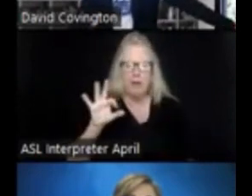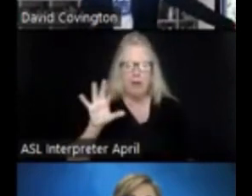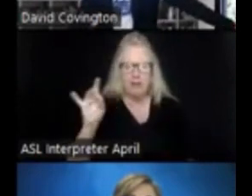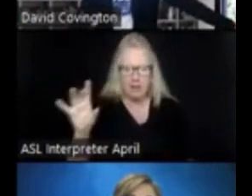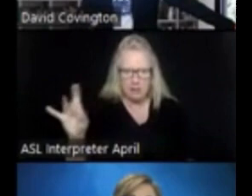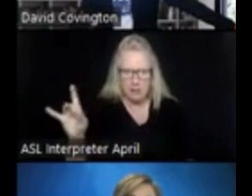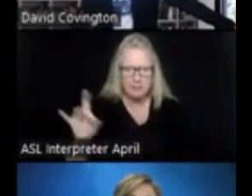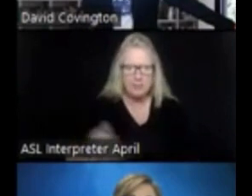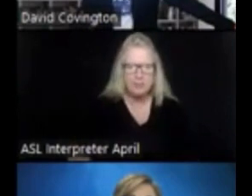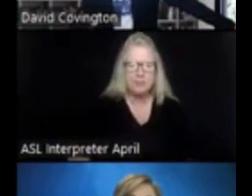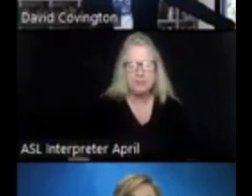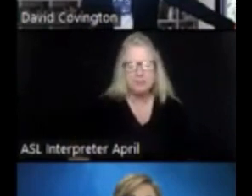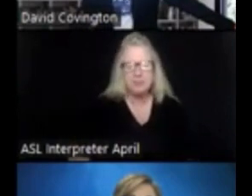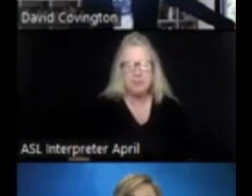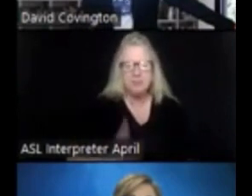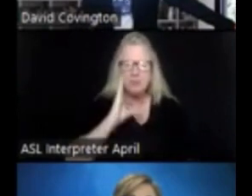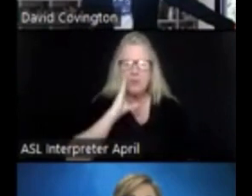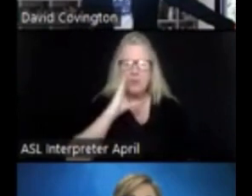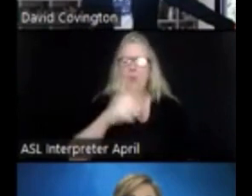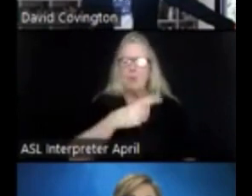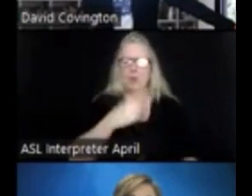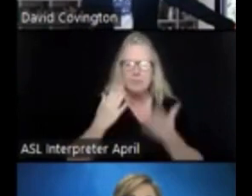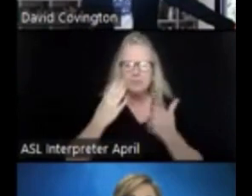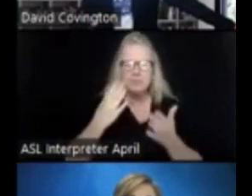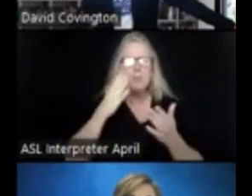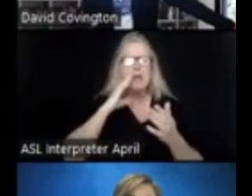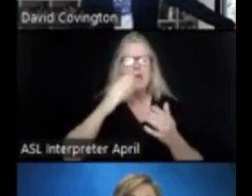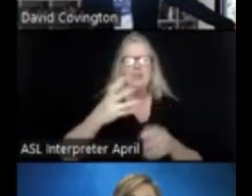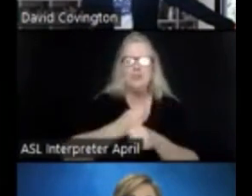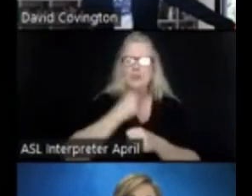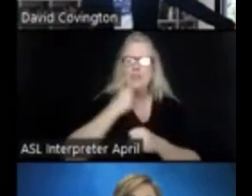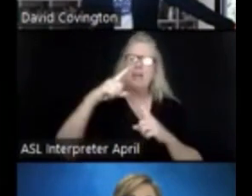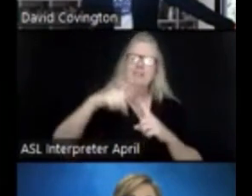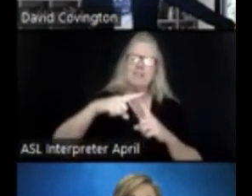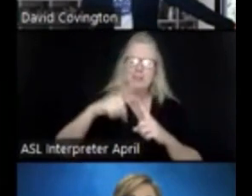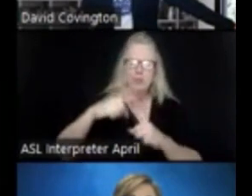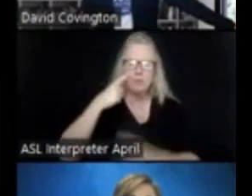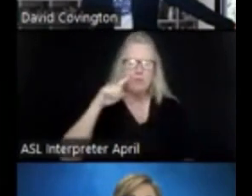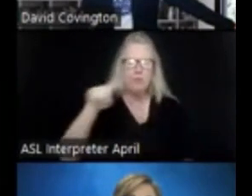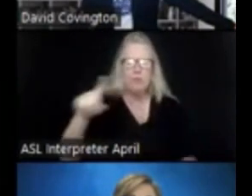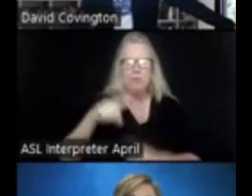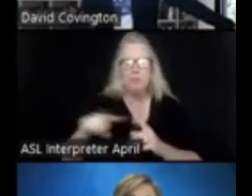WE ALWAYS RAISE THIS BECAUSE YOU GET A 30 FOR BEING IN THE CRISIS TRIVIA HOT SEAT.